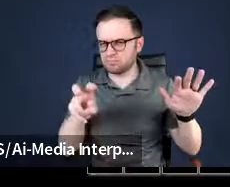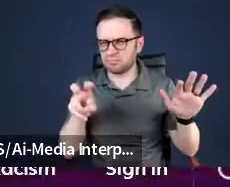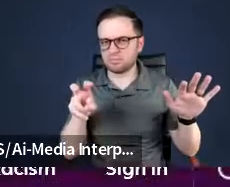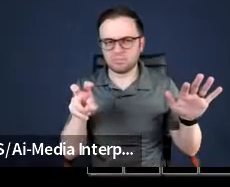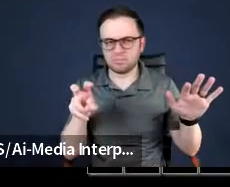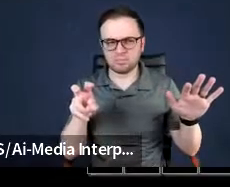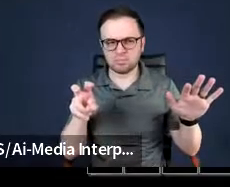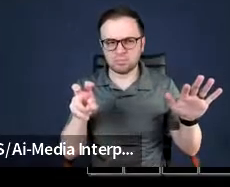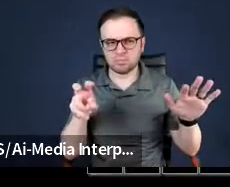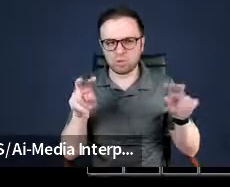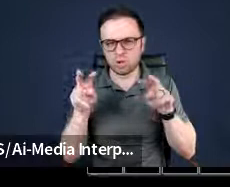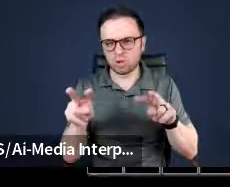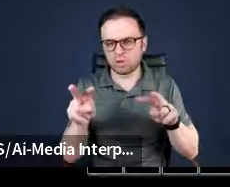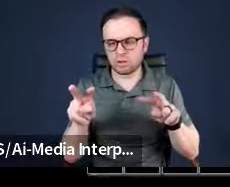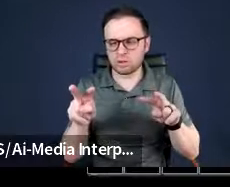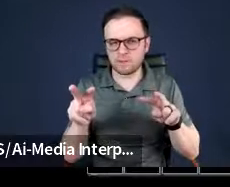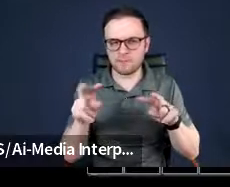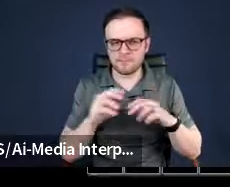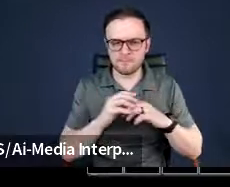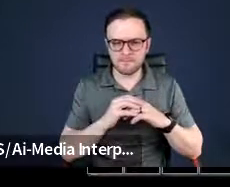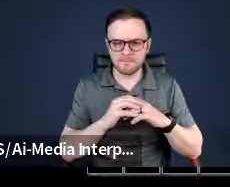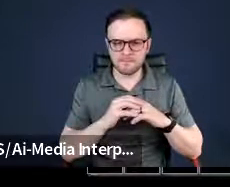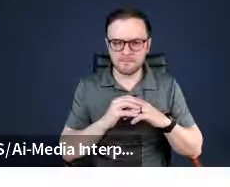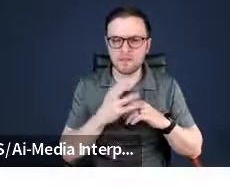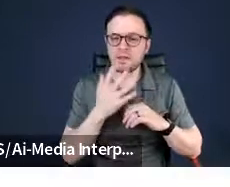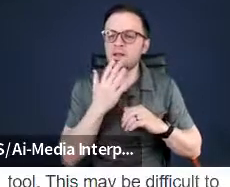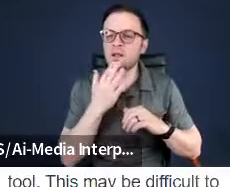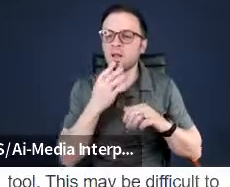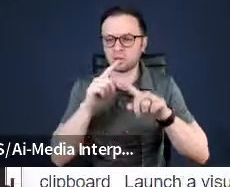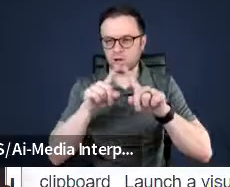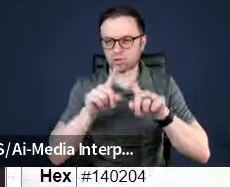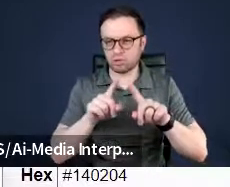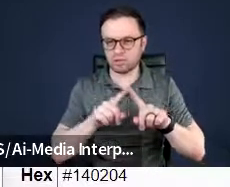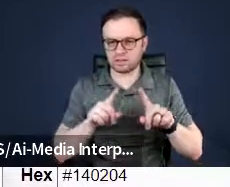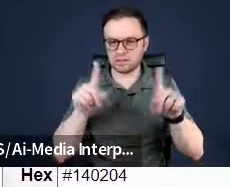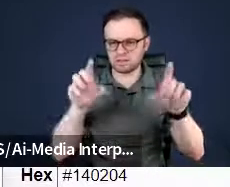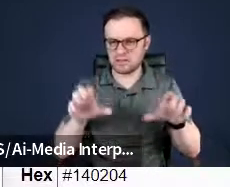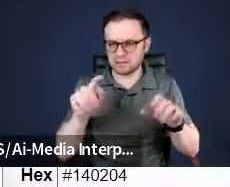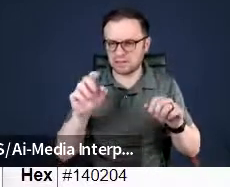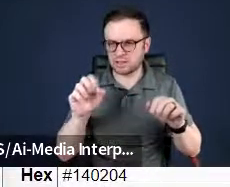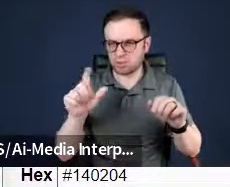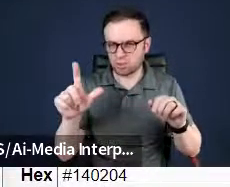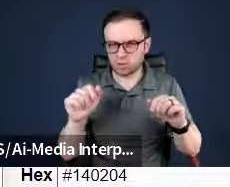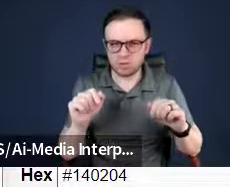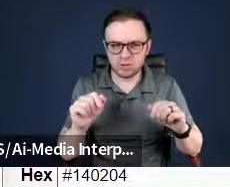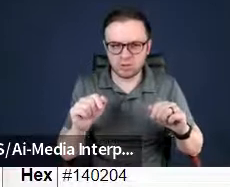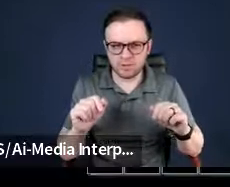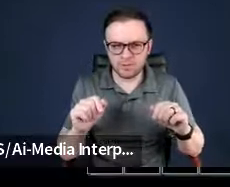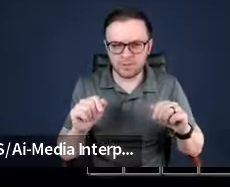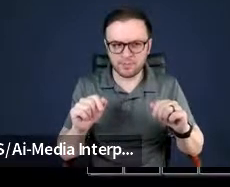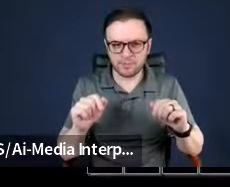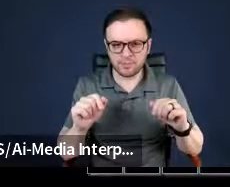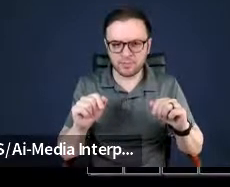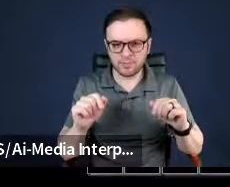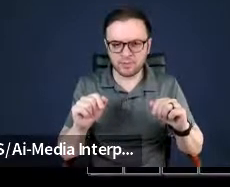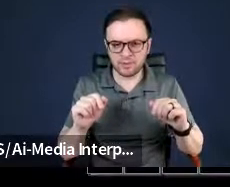focus it will say whether it is a pass or fail or you need to go in and test it. I'm going to transition away from